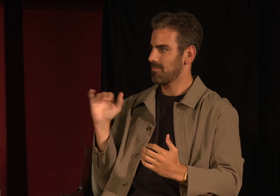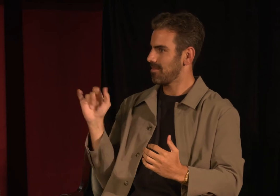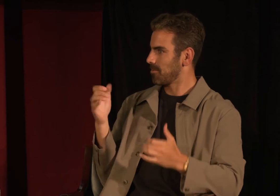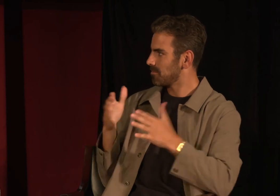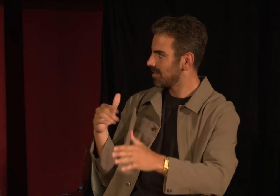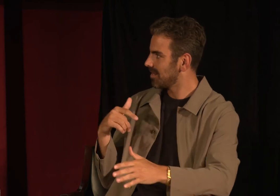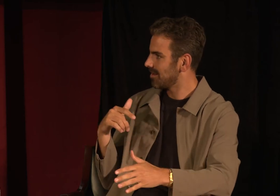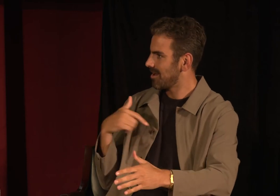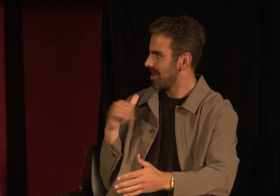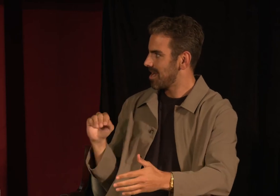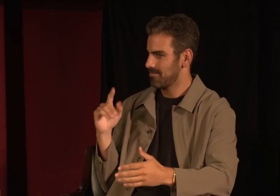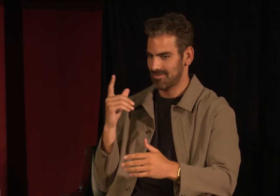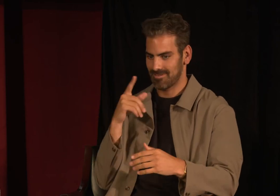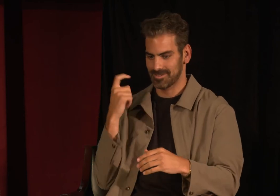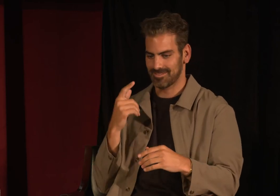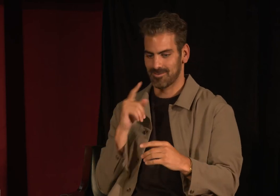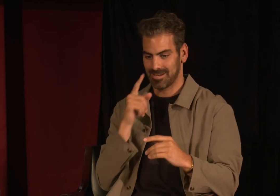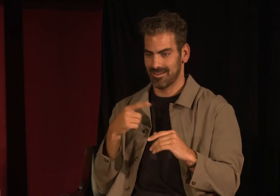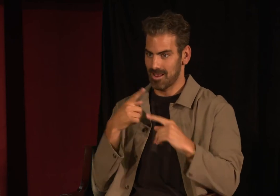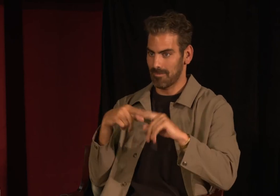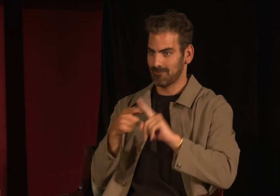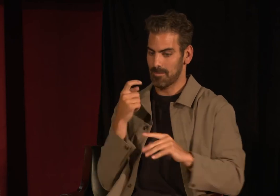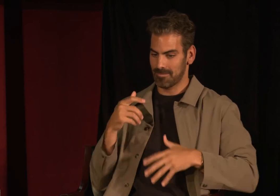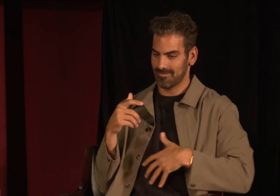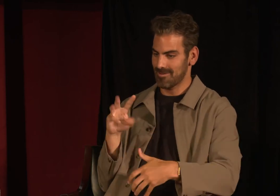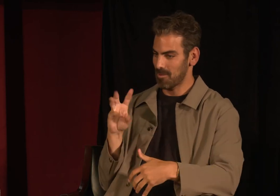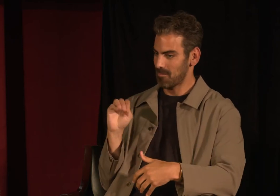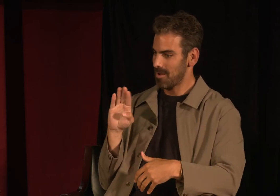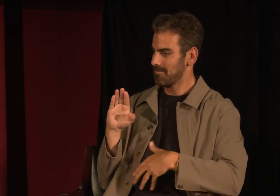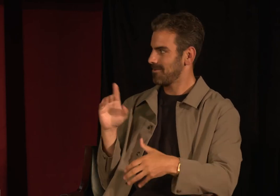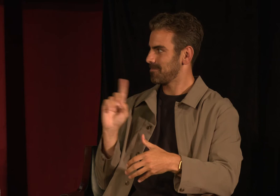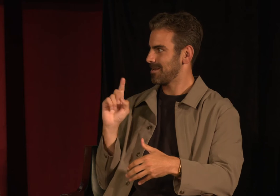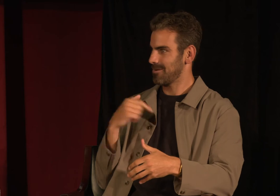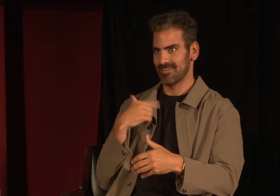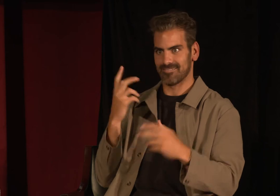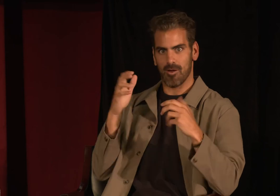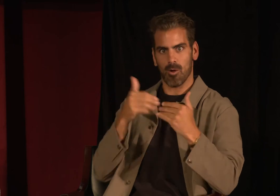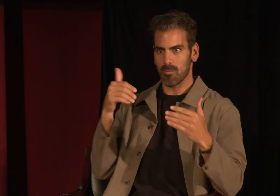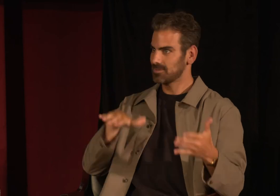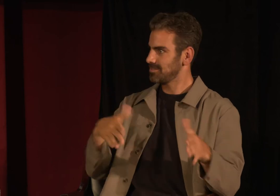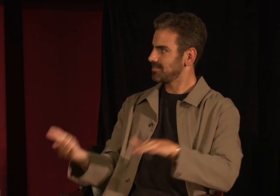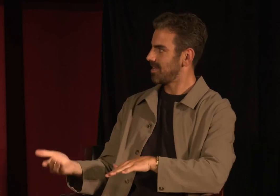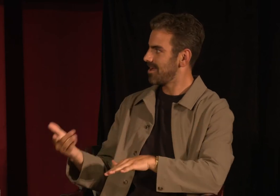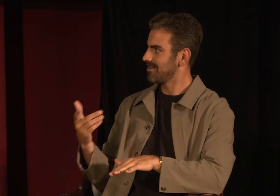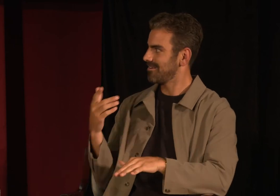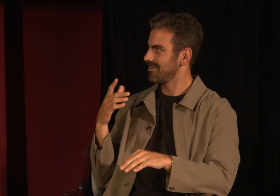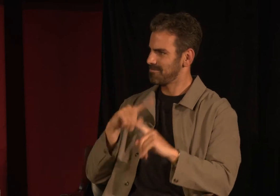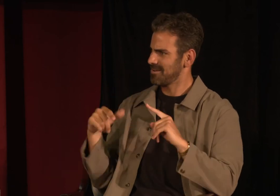why I'm on this earth, that I do have a path sort of carved in that sense from the womb where I almost died.